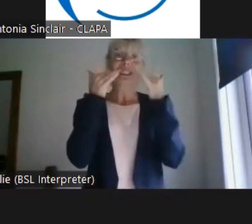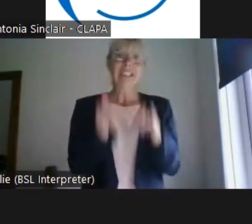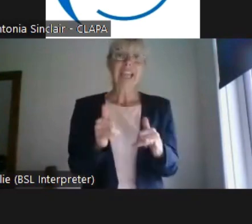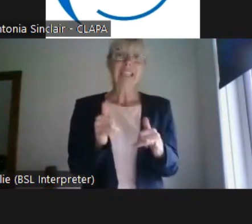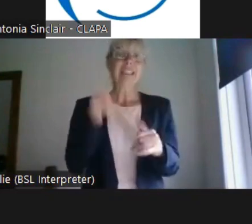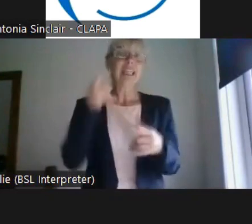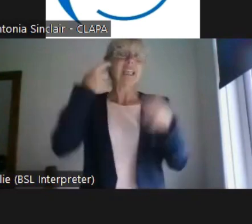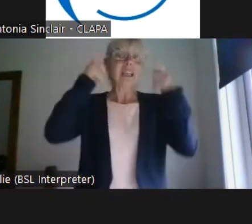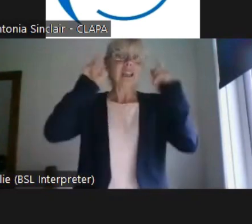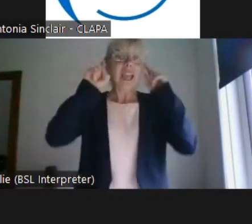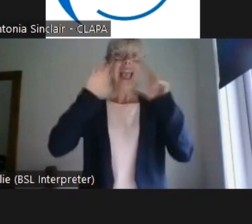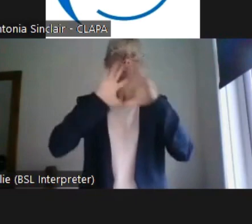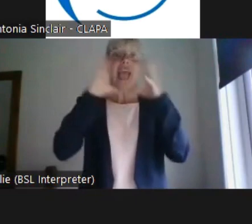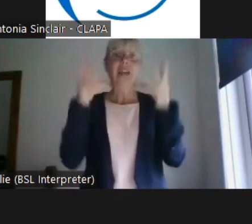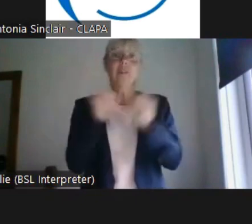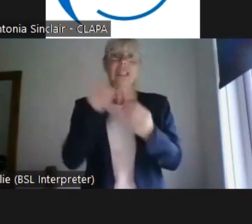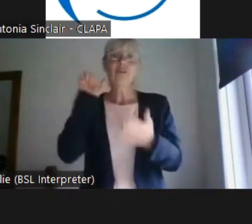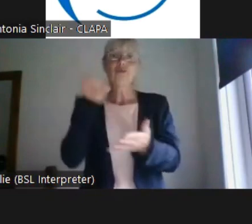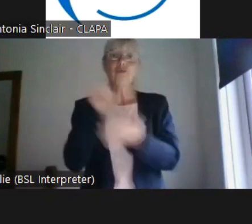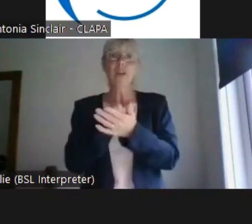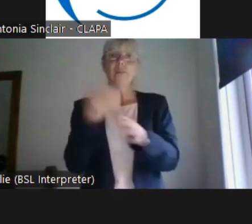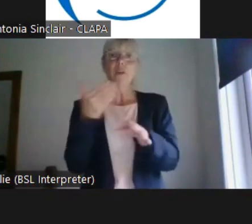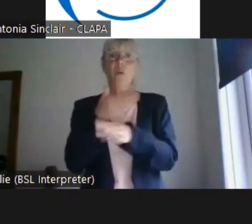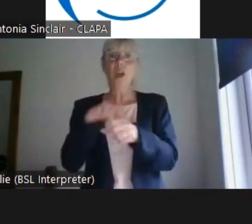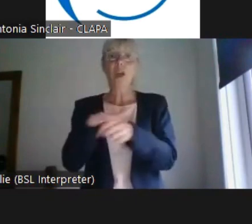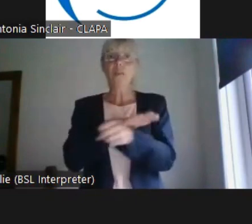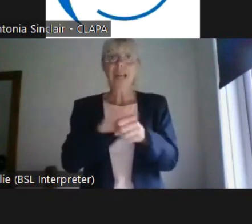for your workplace and so that they should be able to do that in your Audiology Department